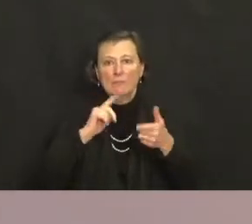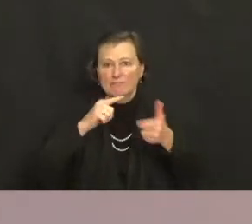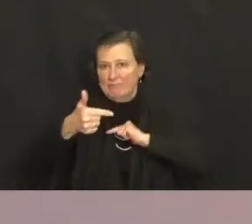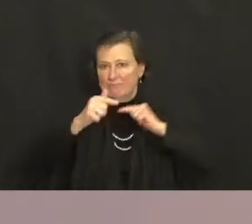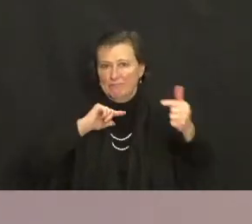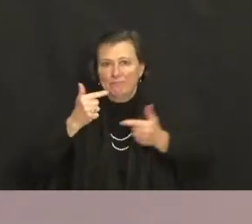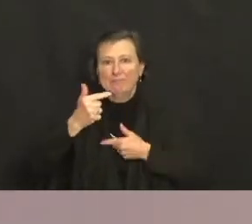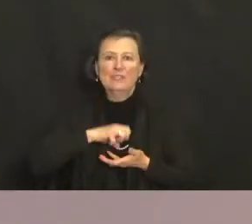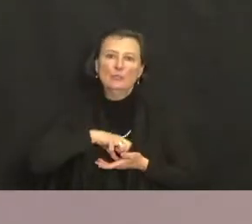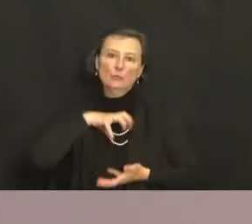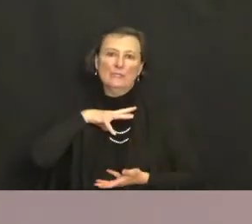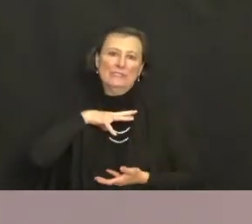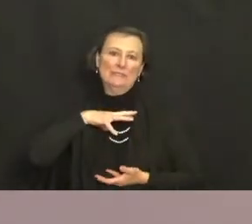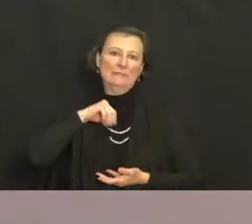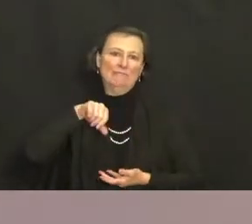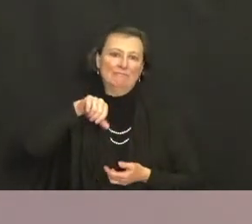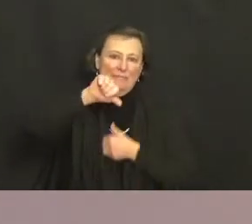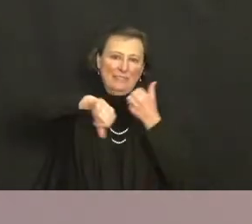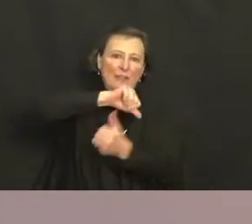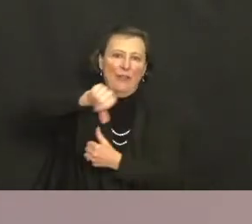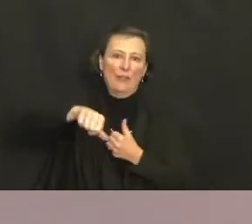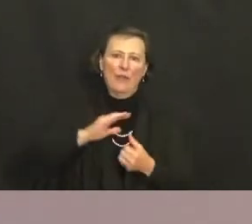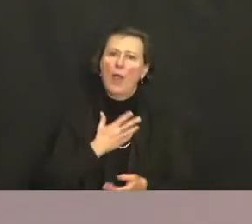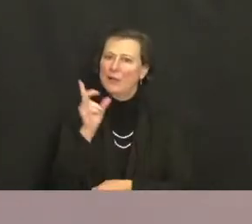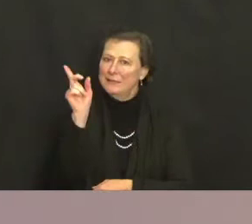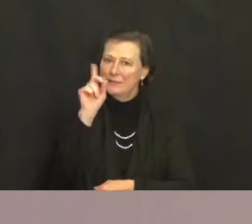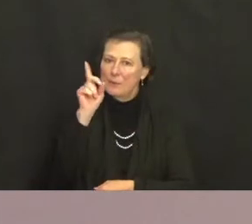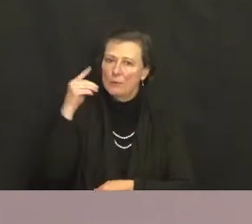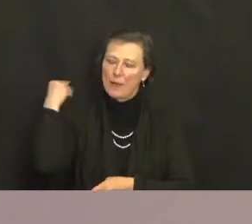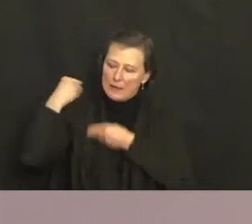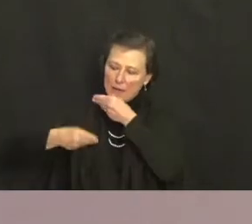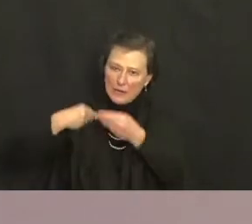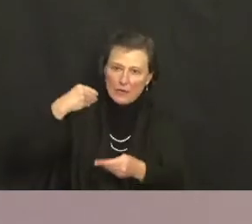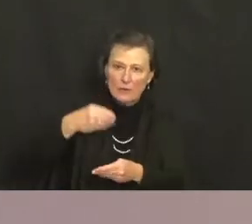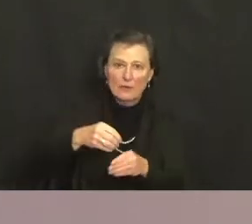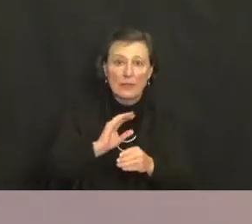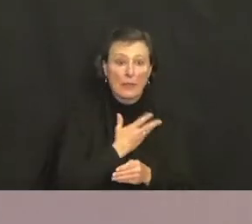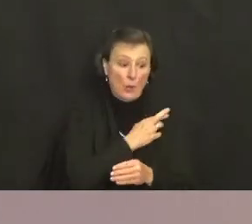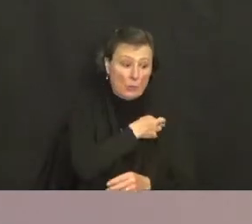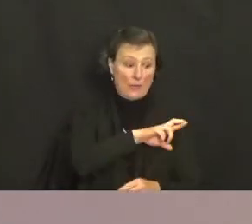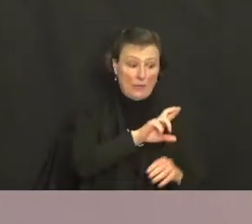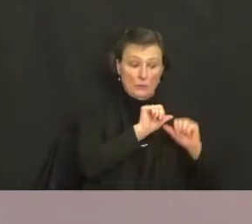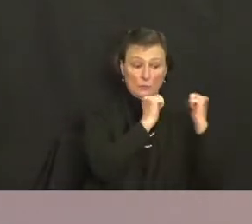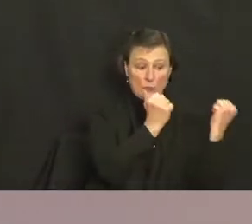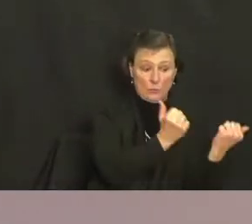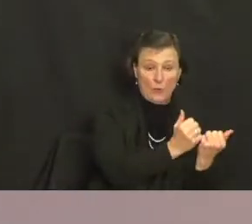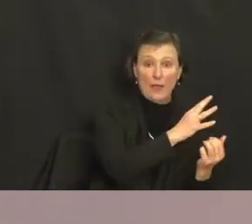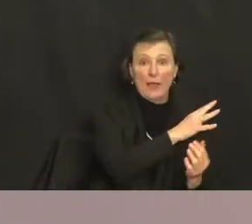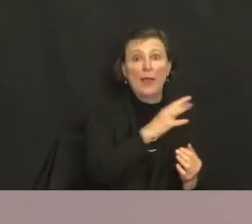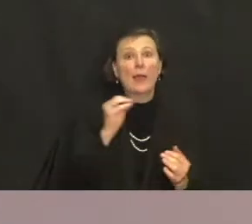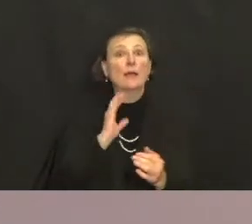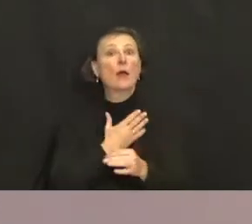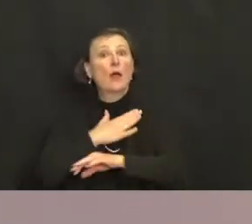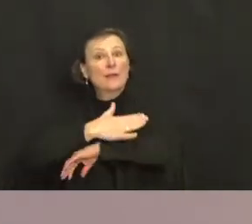Our democratic heritage, both in our religious association and in our nation's history, is